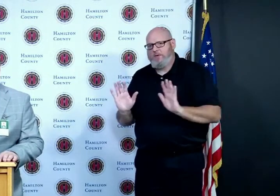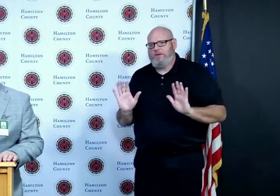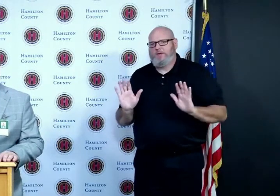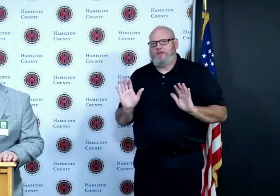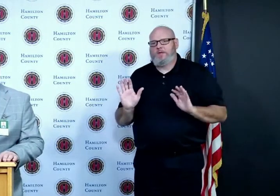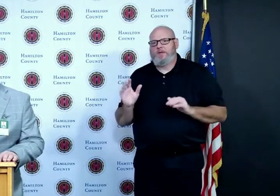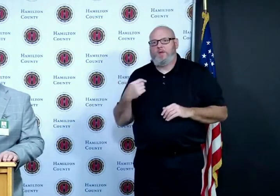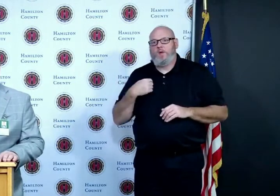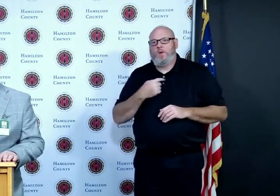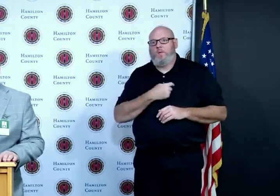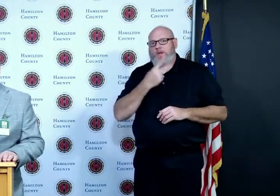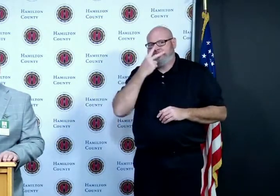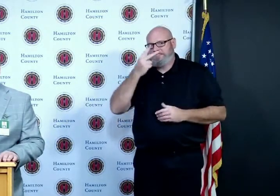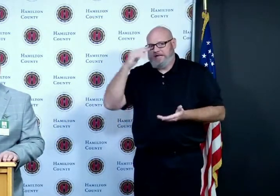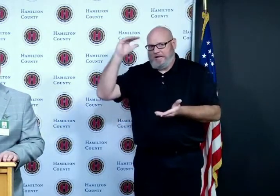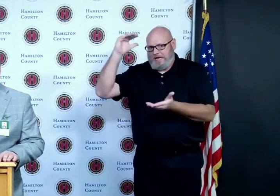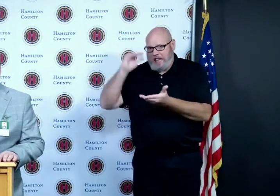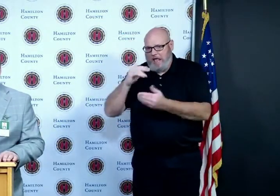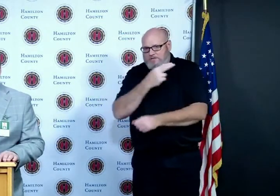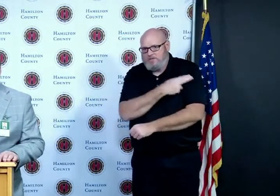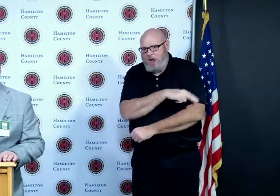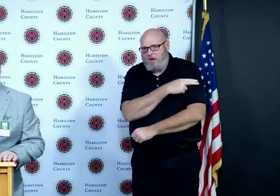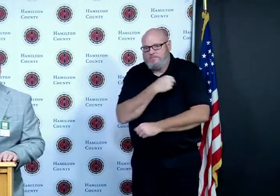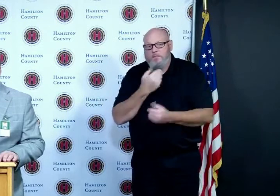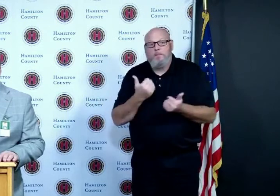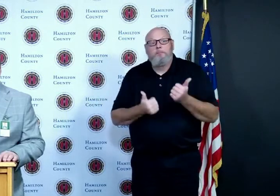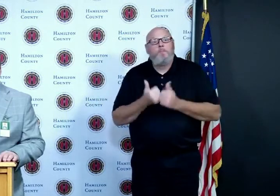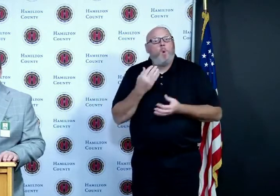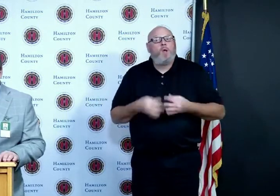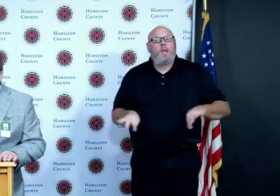and probably most importantly increased vaccination clinics within our community